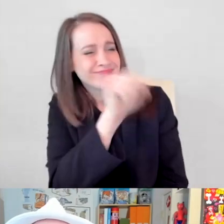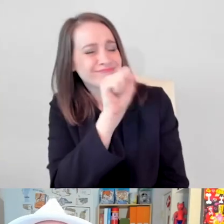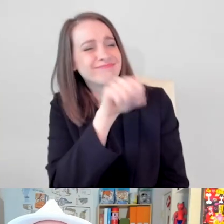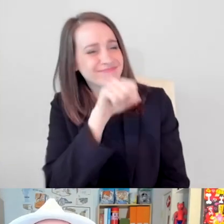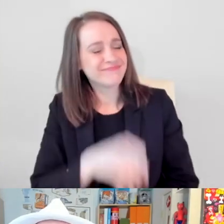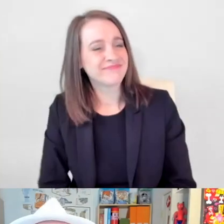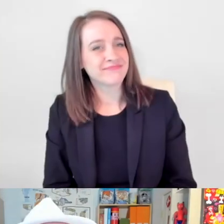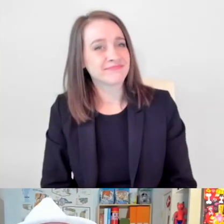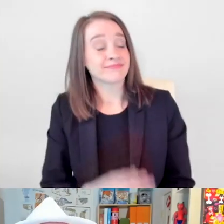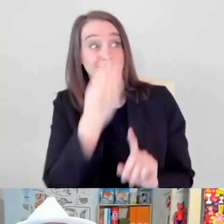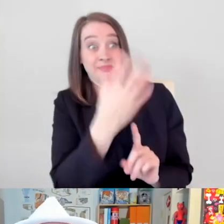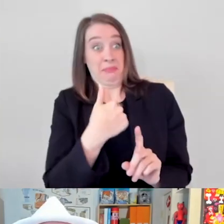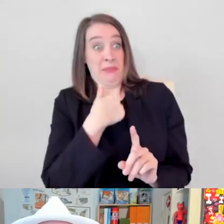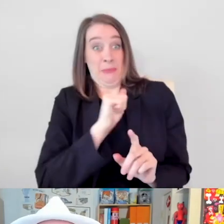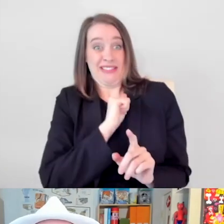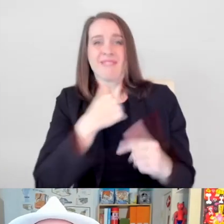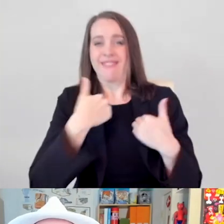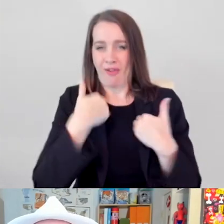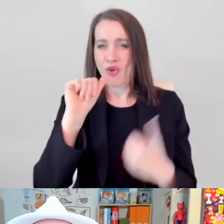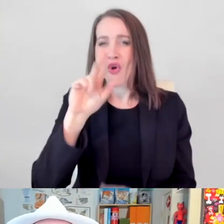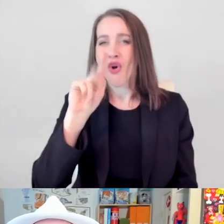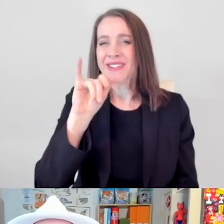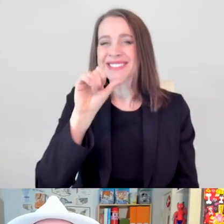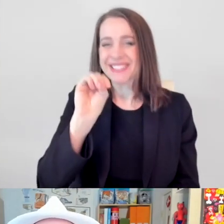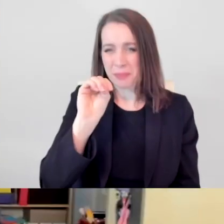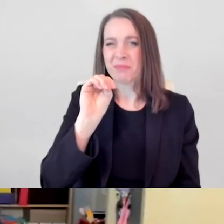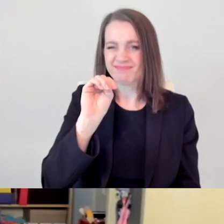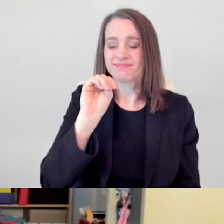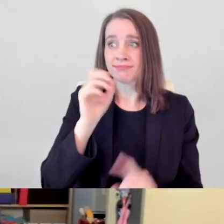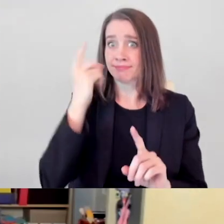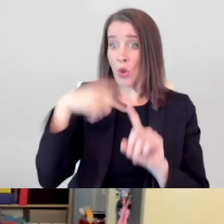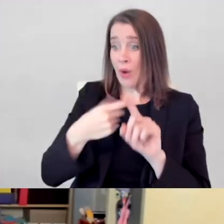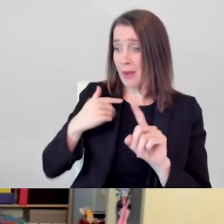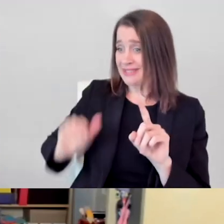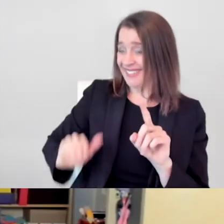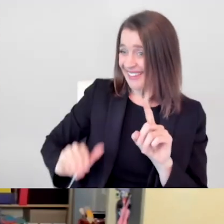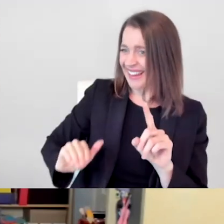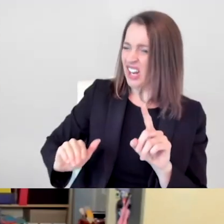Absolutely. Yeah. I'm on the autism spectrum. You know, it's a thing that early in my life